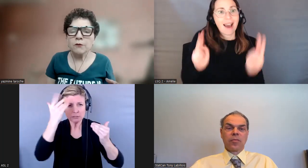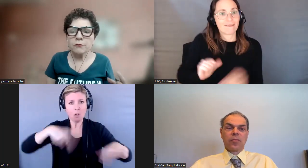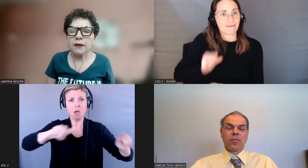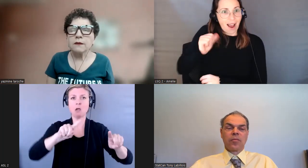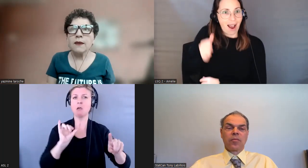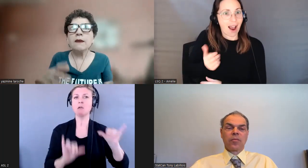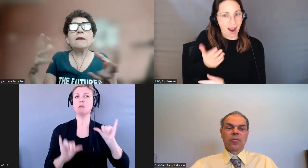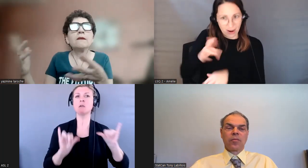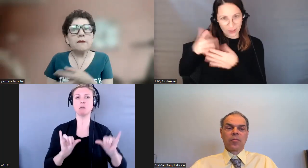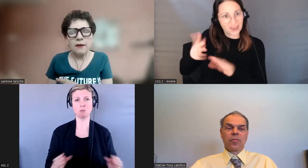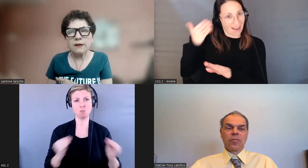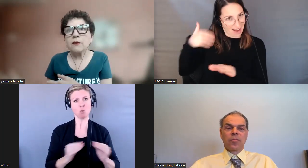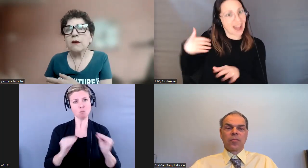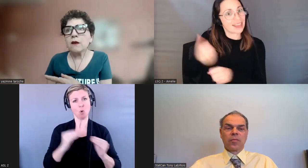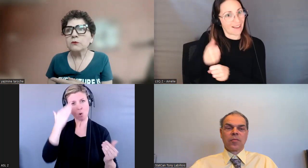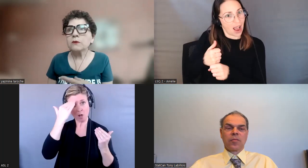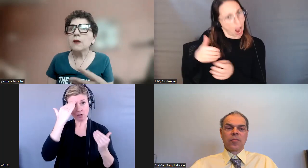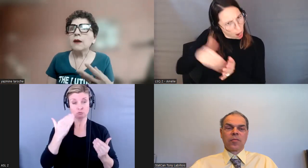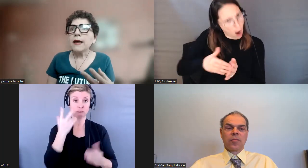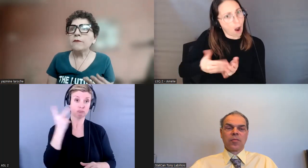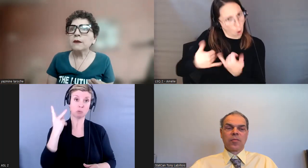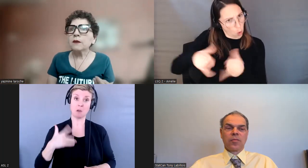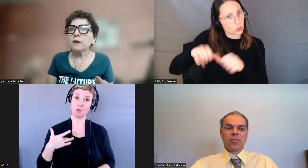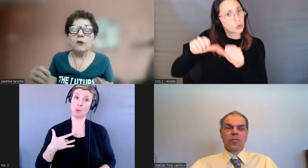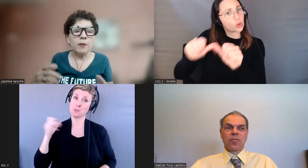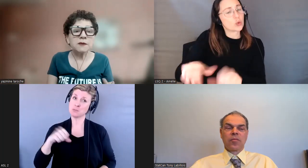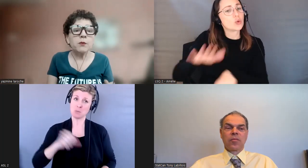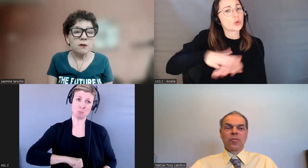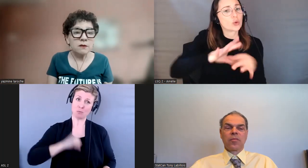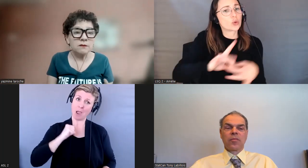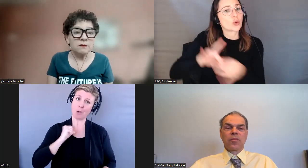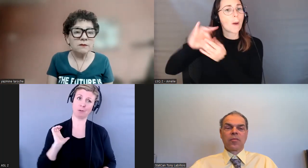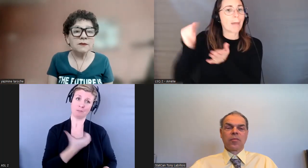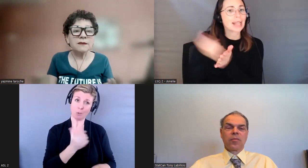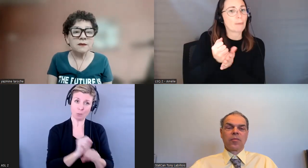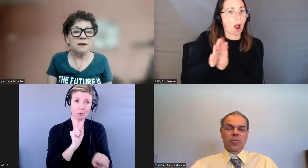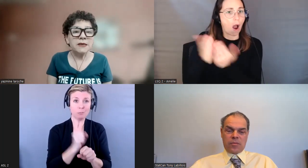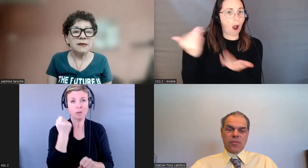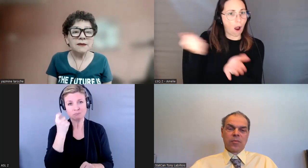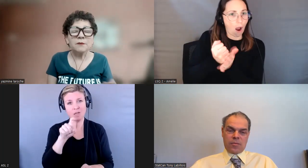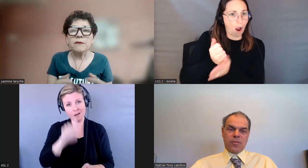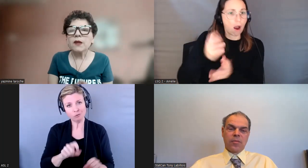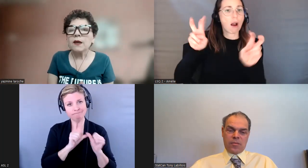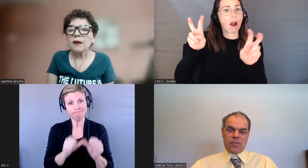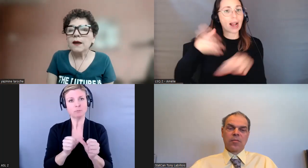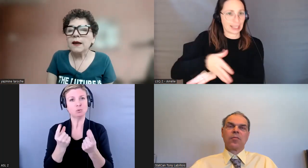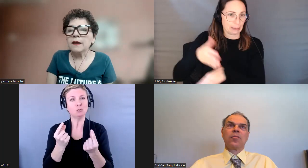um continue